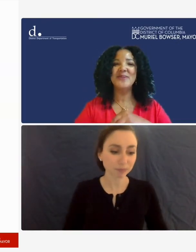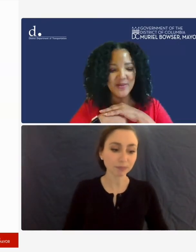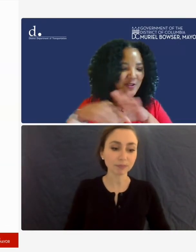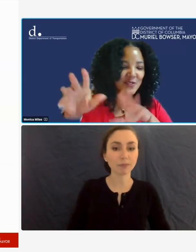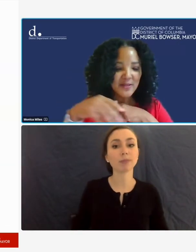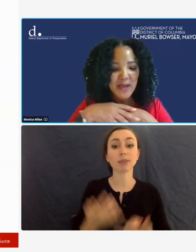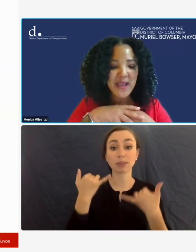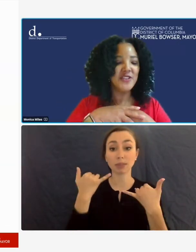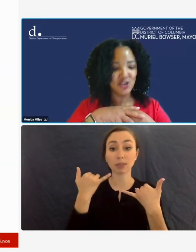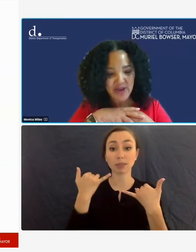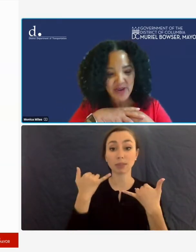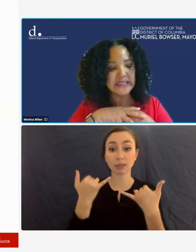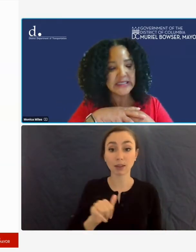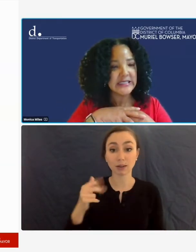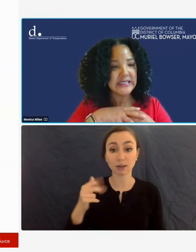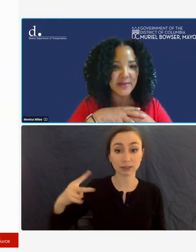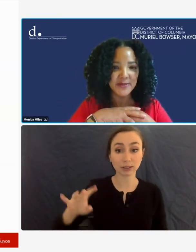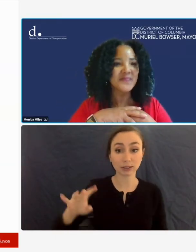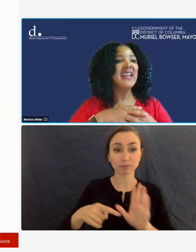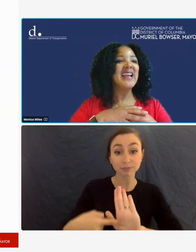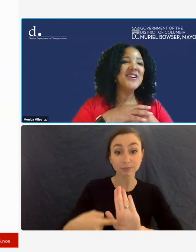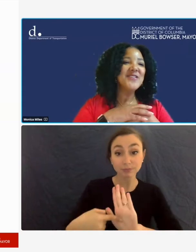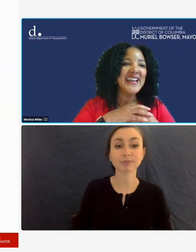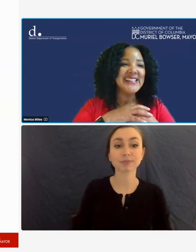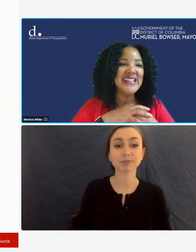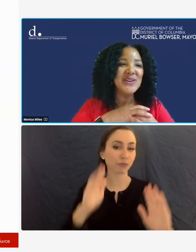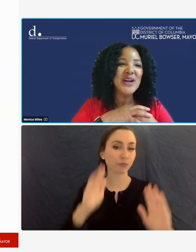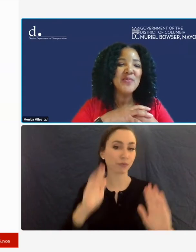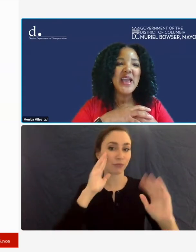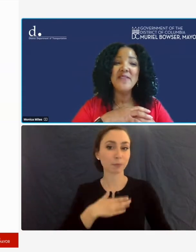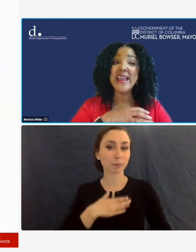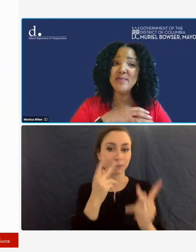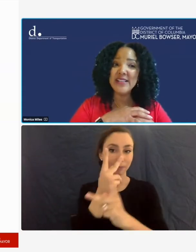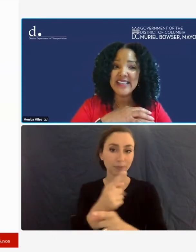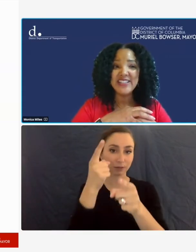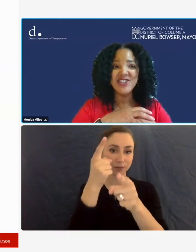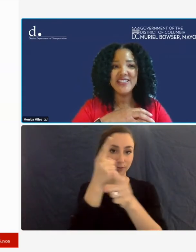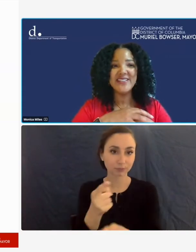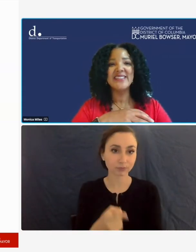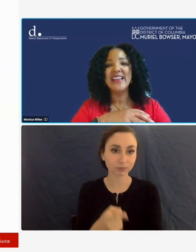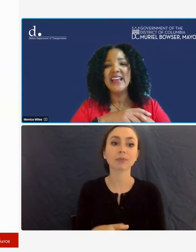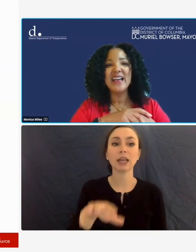hopefully my math is correct in this example okay so we have abc engineers they have a cost